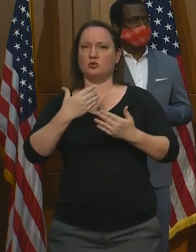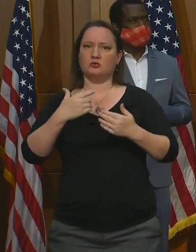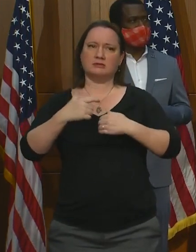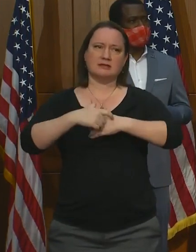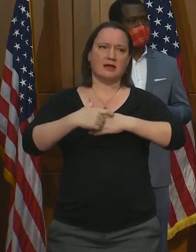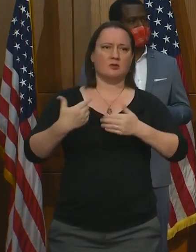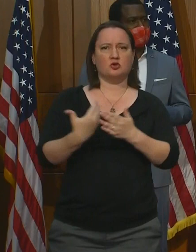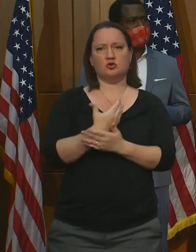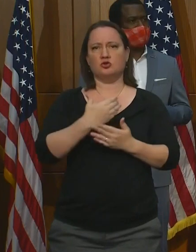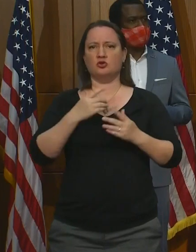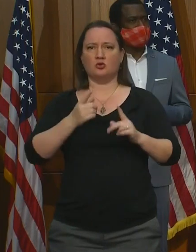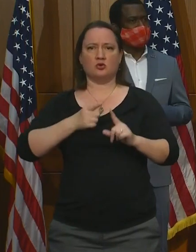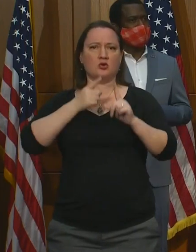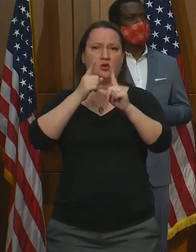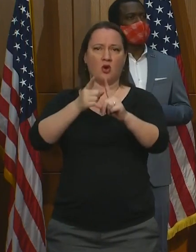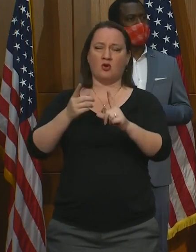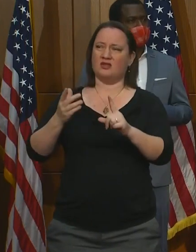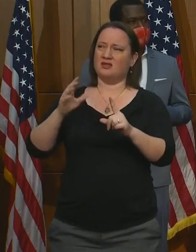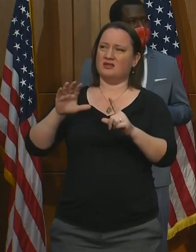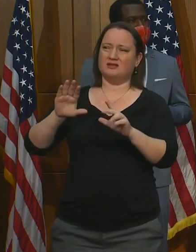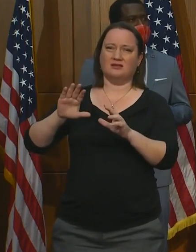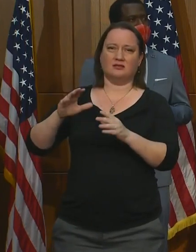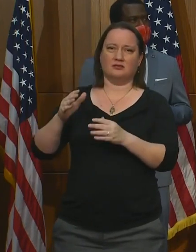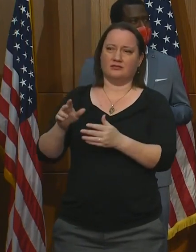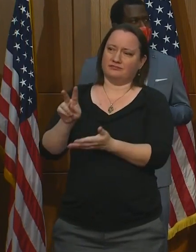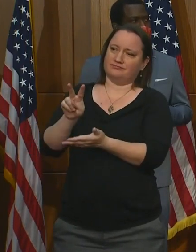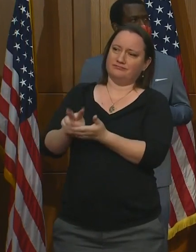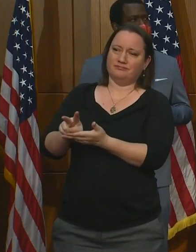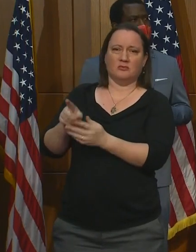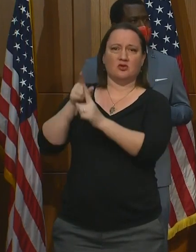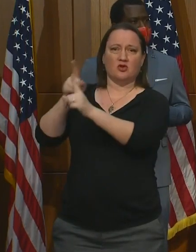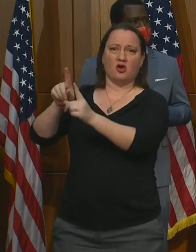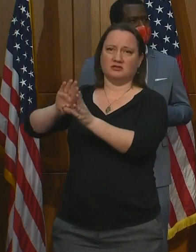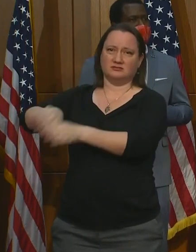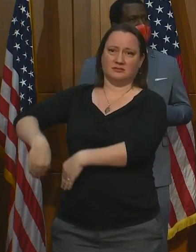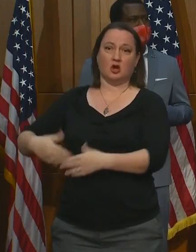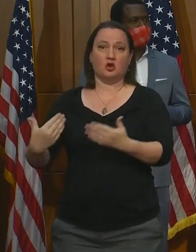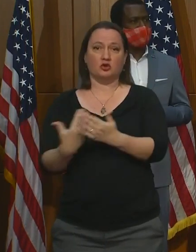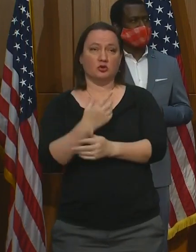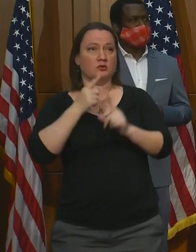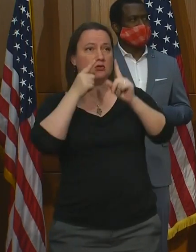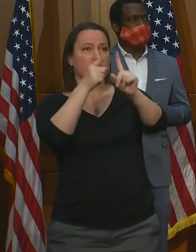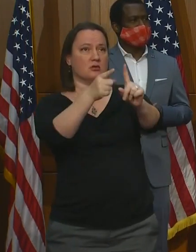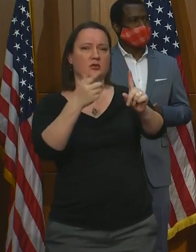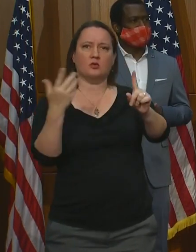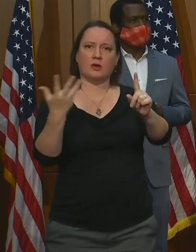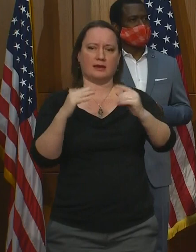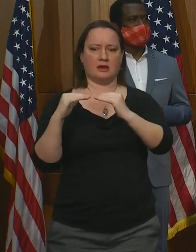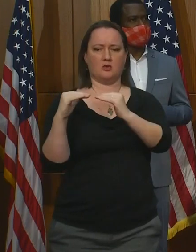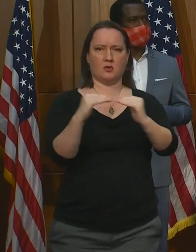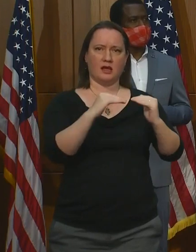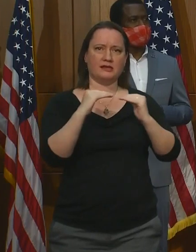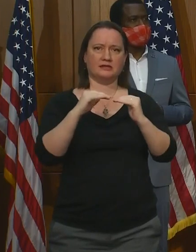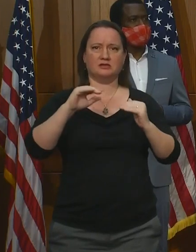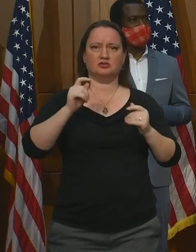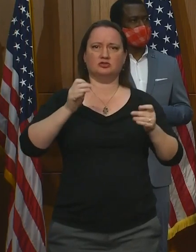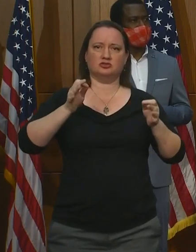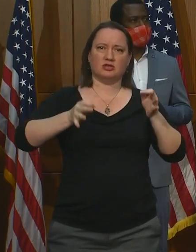OF A NEW MOMENT A NEW BECAUSE THE LOSS BECAUSE HE'S DID A NEW